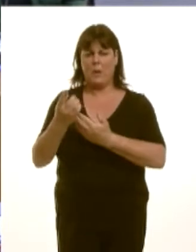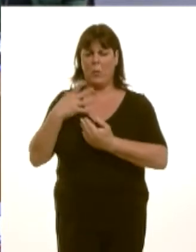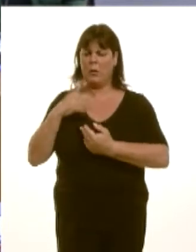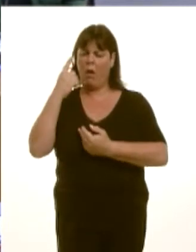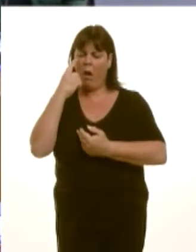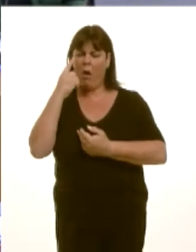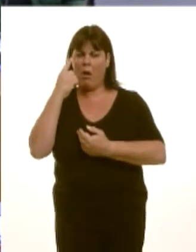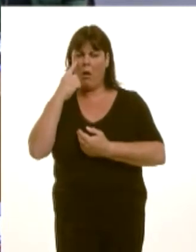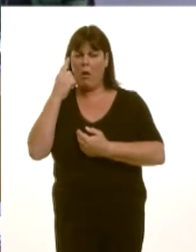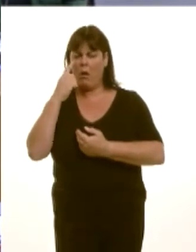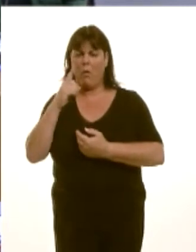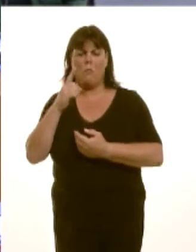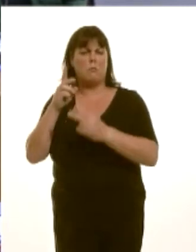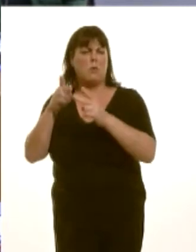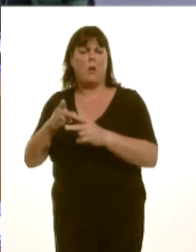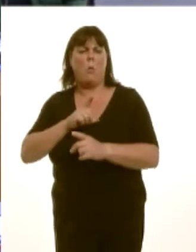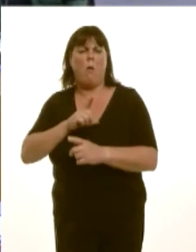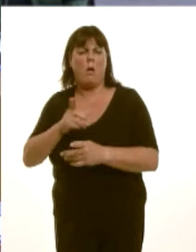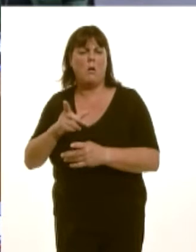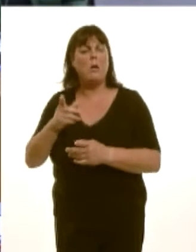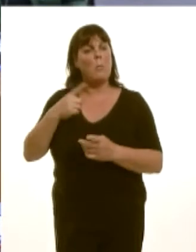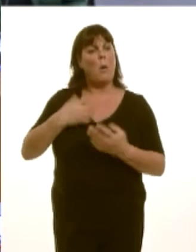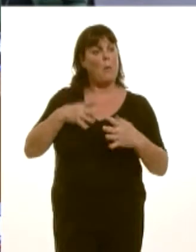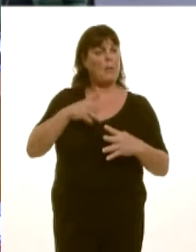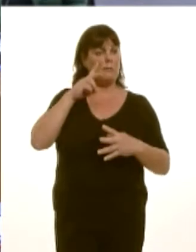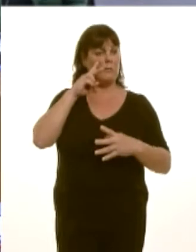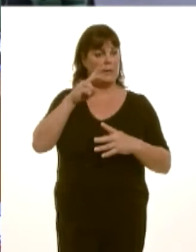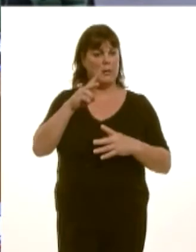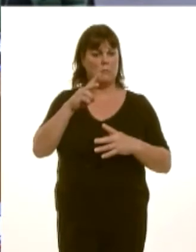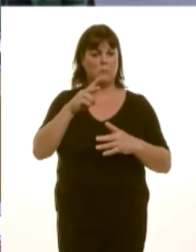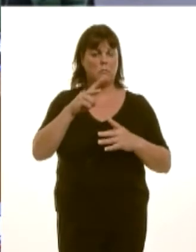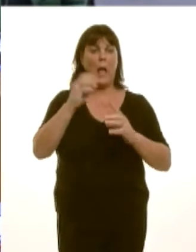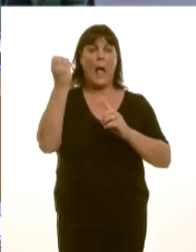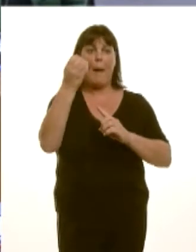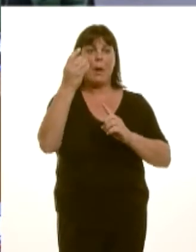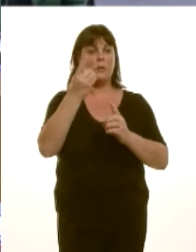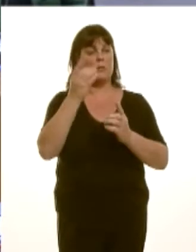I am pleased with the fact that we have seen improvement in ambulance response times, and